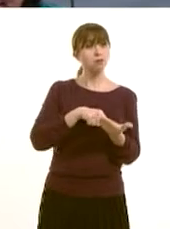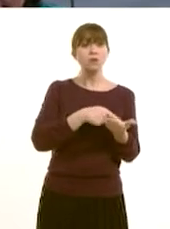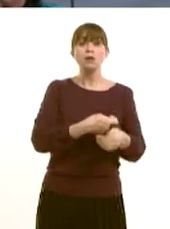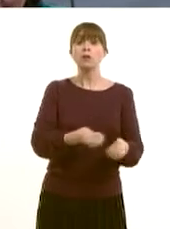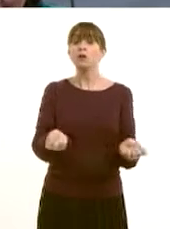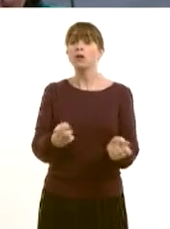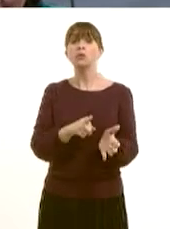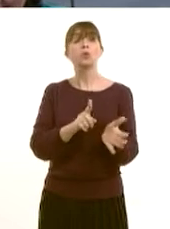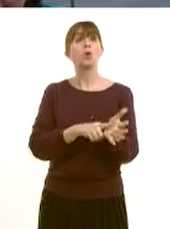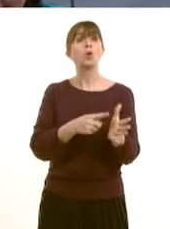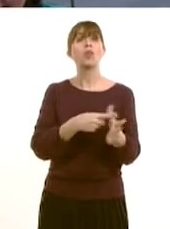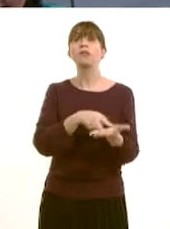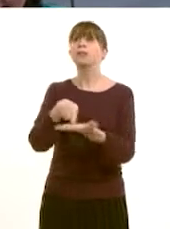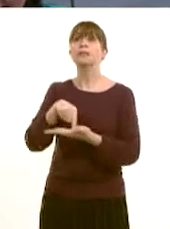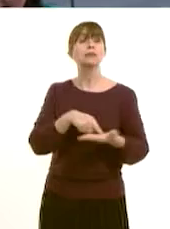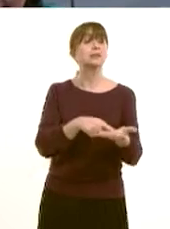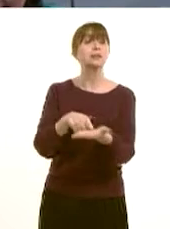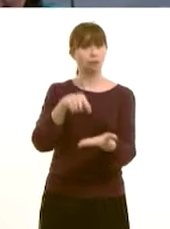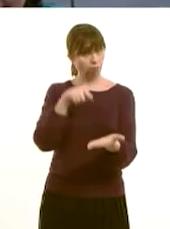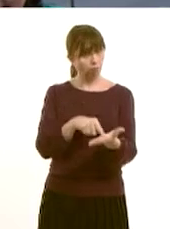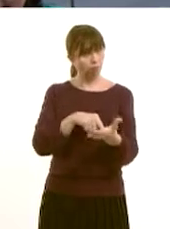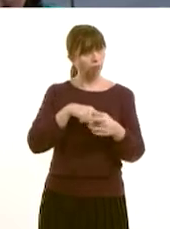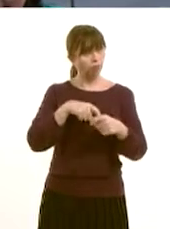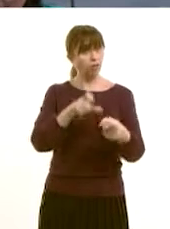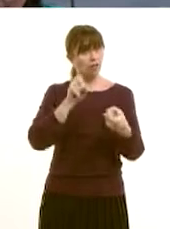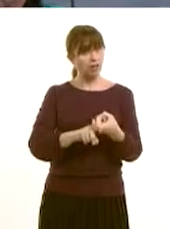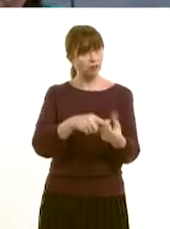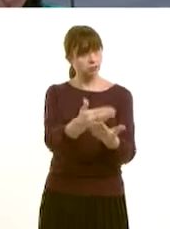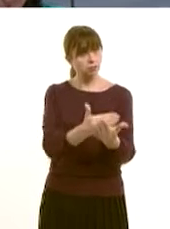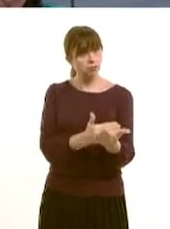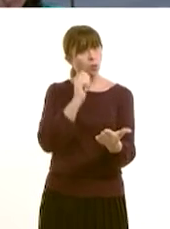the length and breadth of Wales will be the settlement we will be voting on here on 8